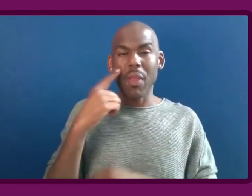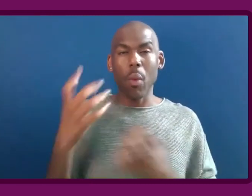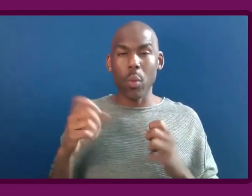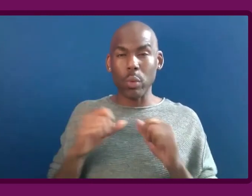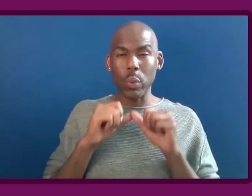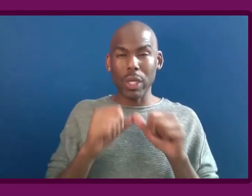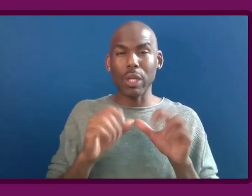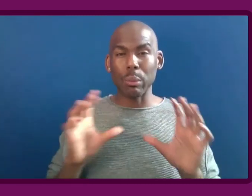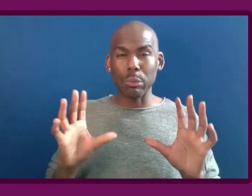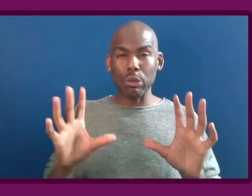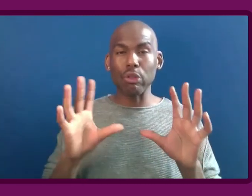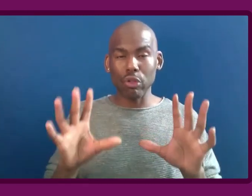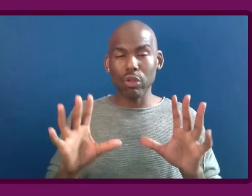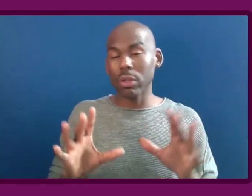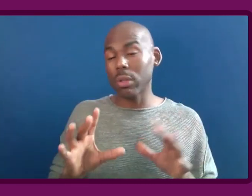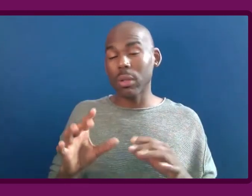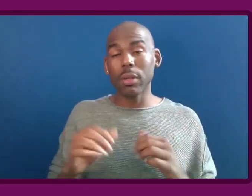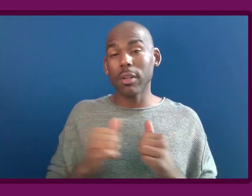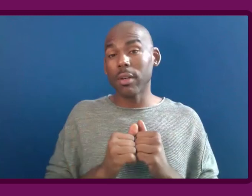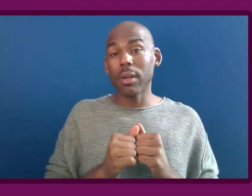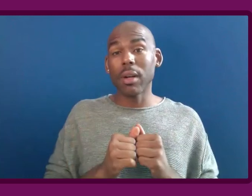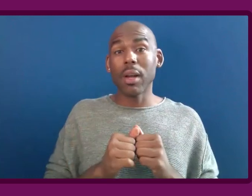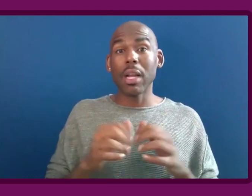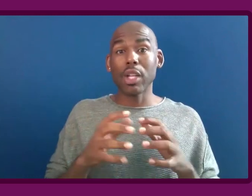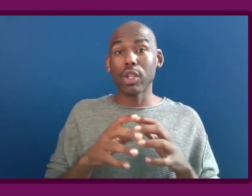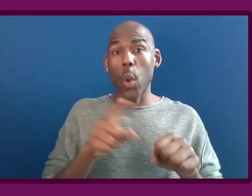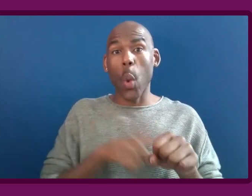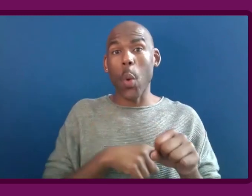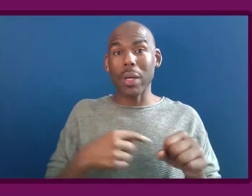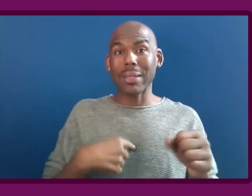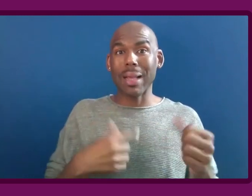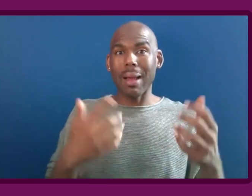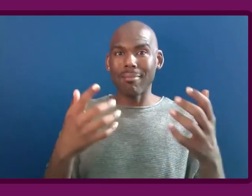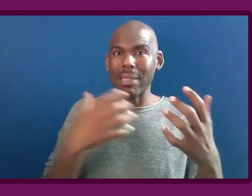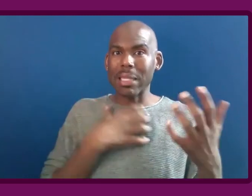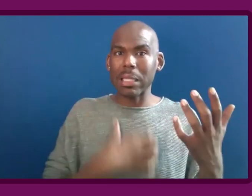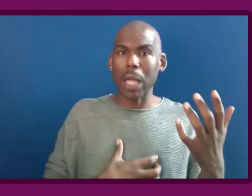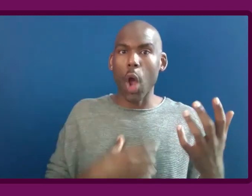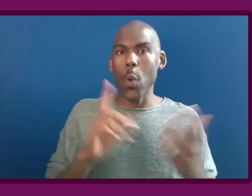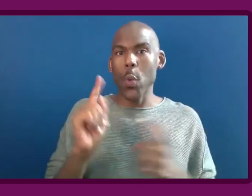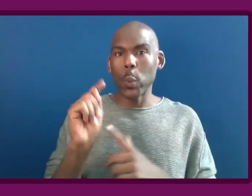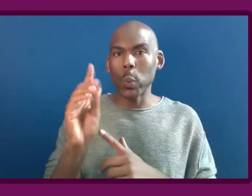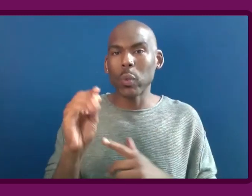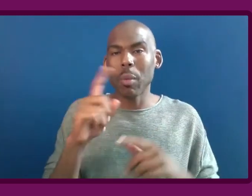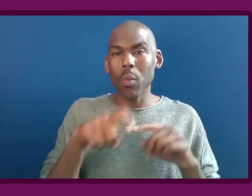Disabilities. I love that you are pushing for every state in Mexico to have disabled women as